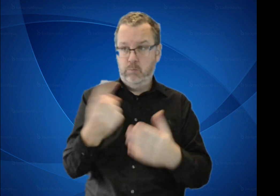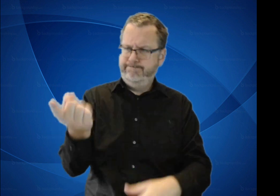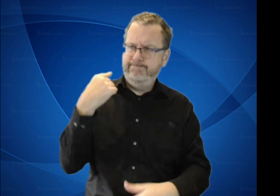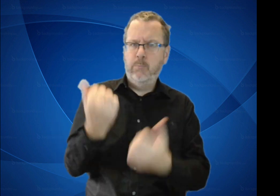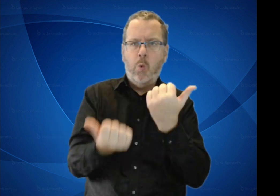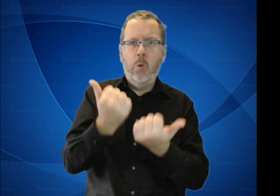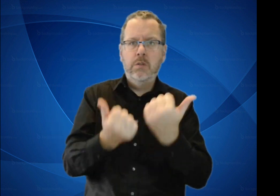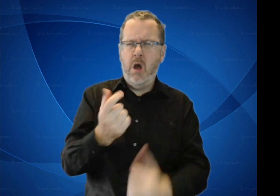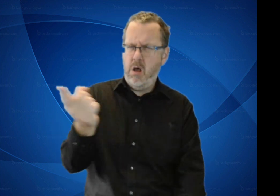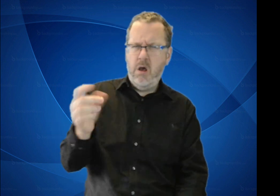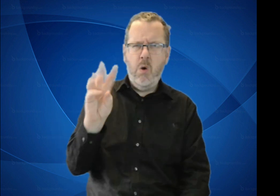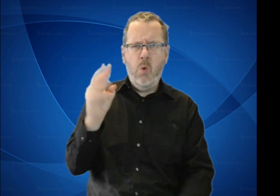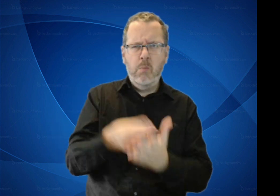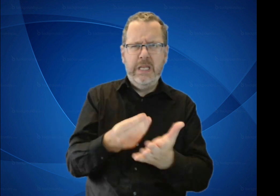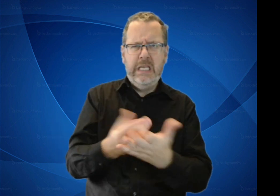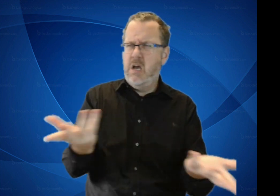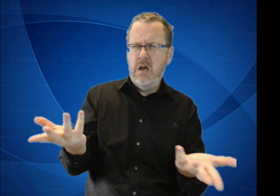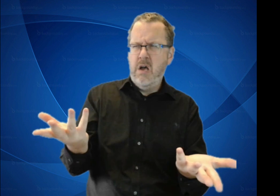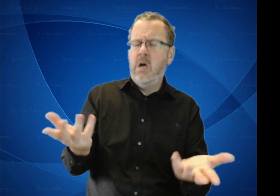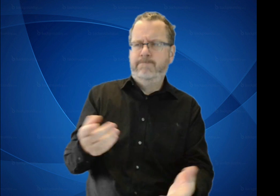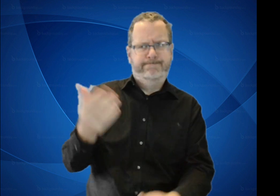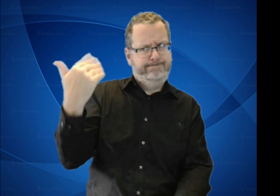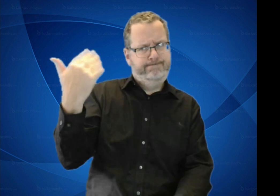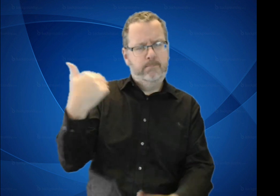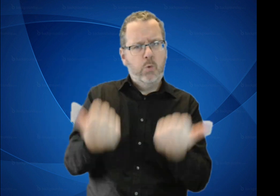was able to fight his corner by bringing a neighbour to court,